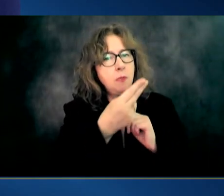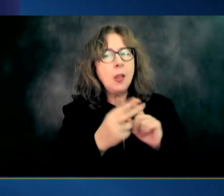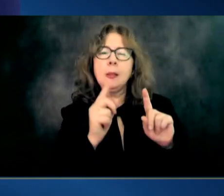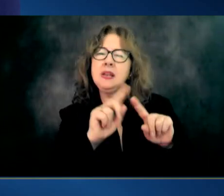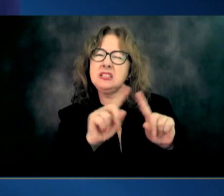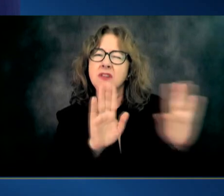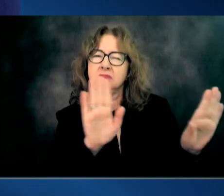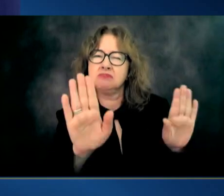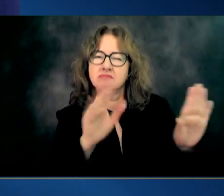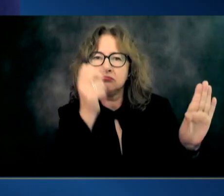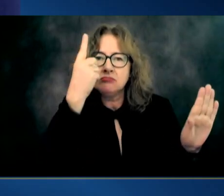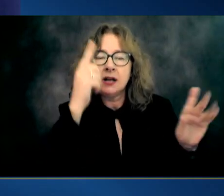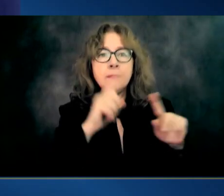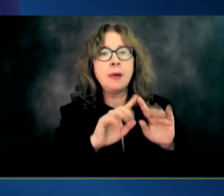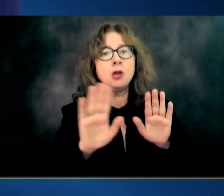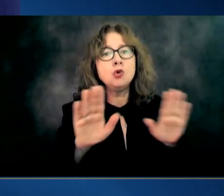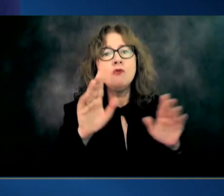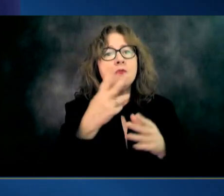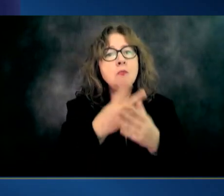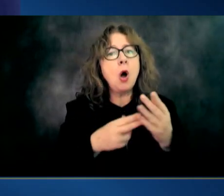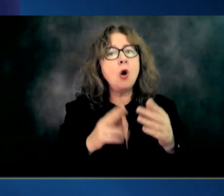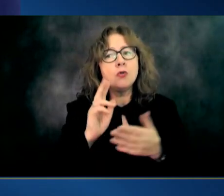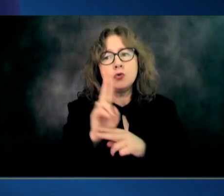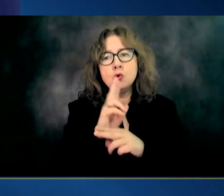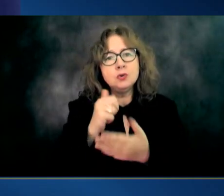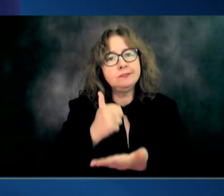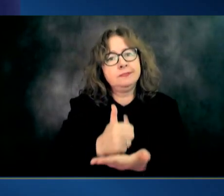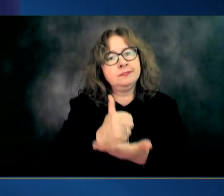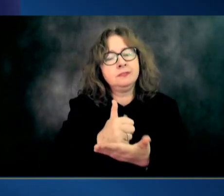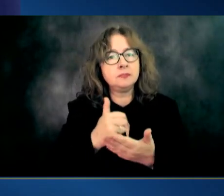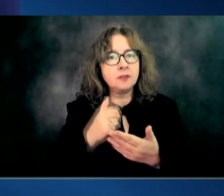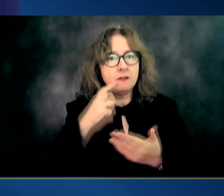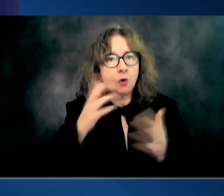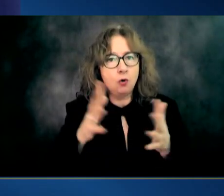assisted reproductive technologies. And I wondered if you could talk a little bit about what it's